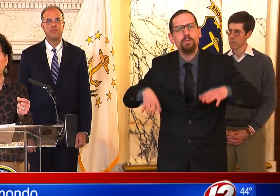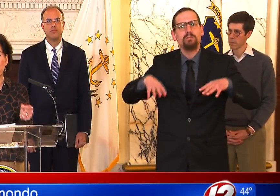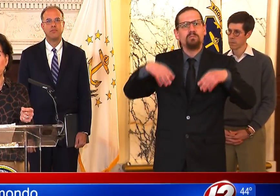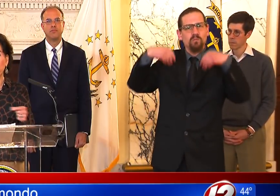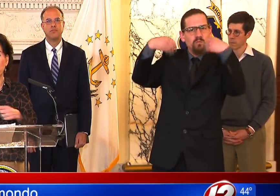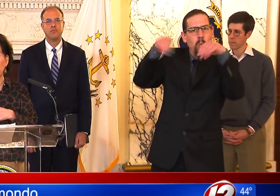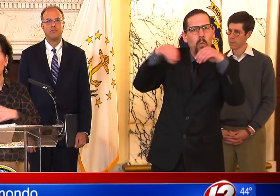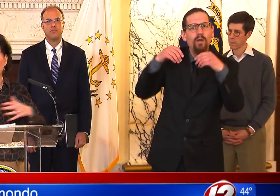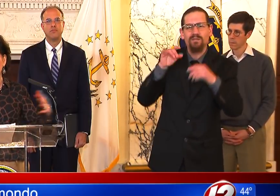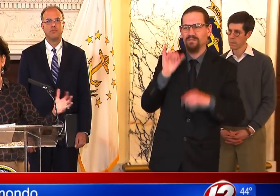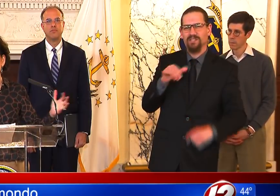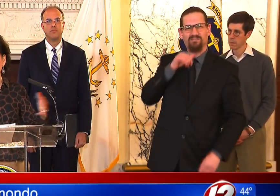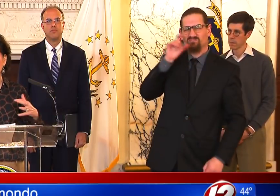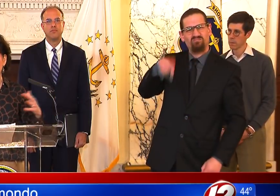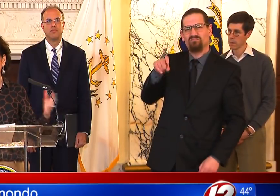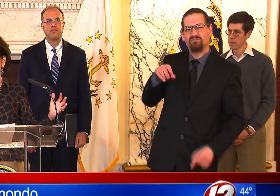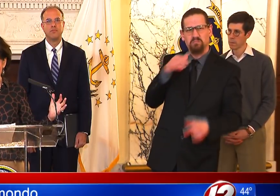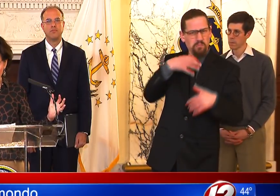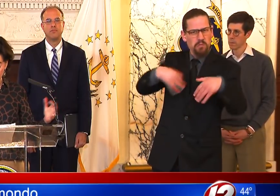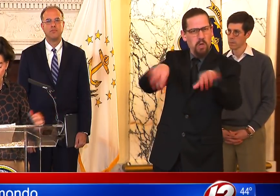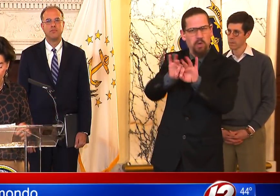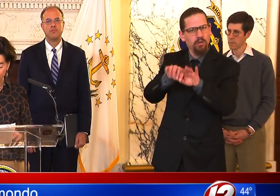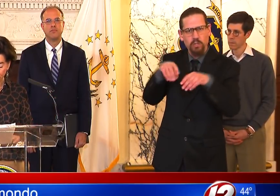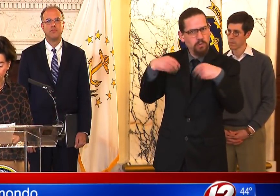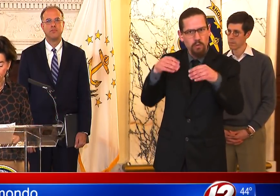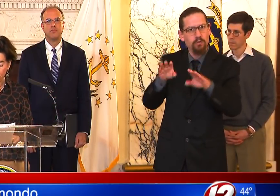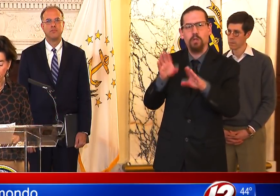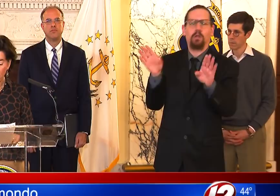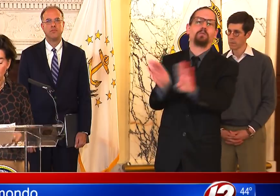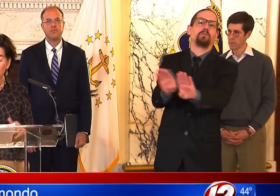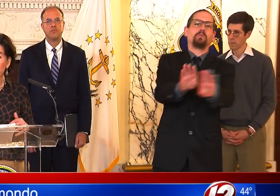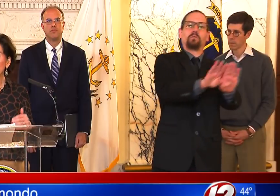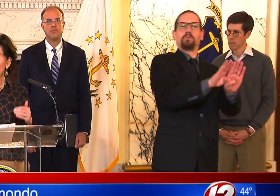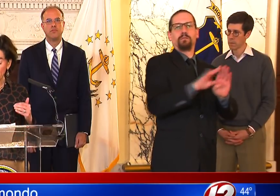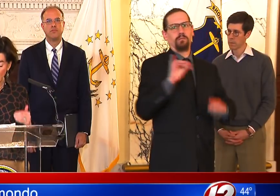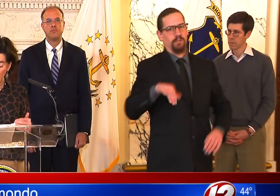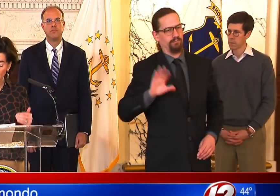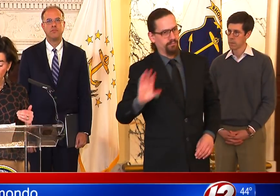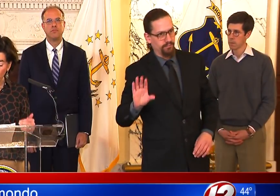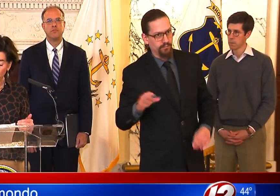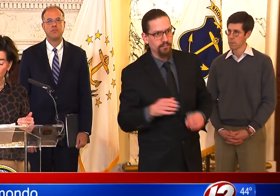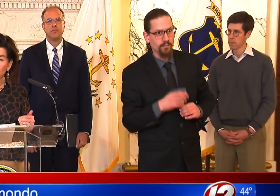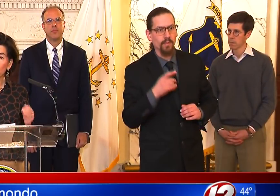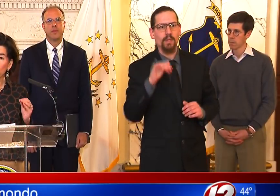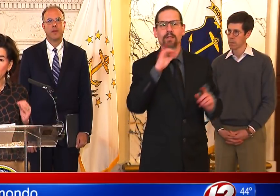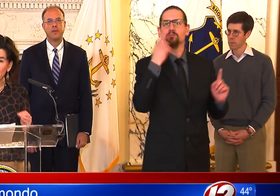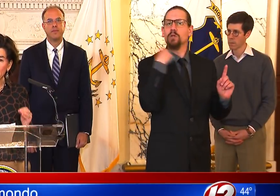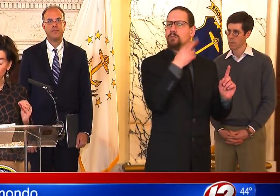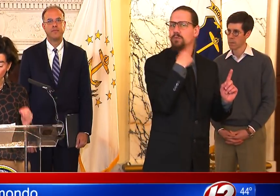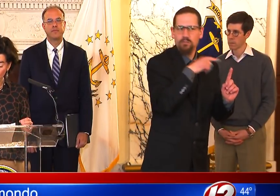SHOUT OUT TO MANUFACTURERS. WE WANT YOU TO STAY OPEN. YOU ARE DOING A TERRIFIC JOB